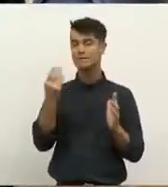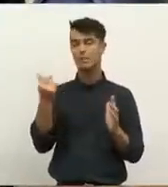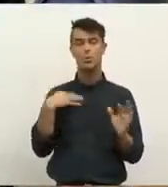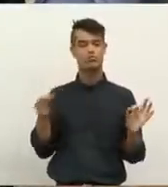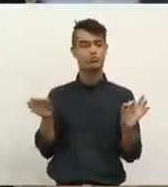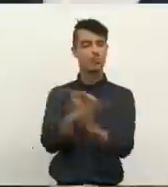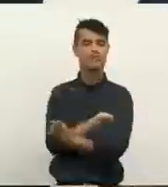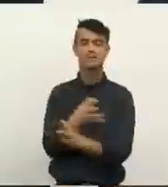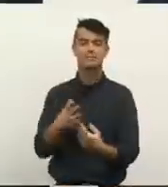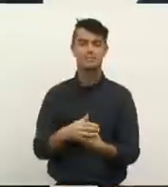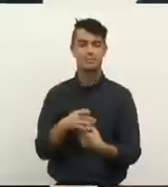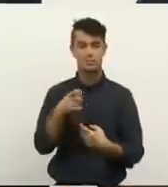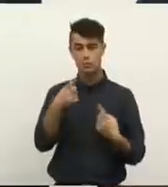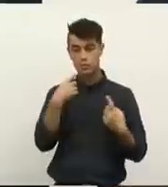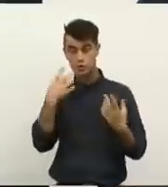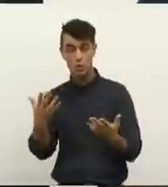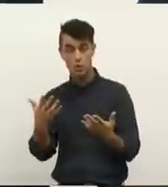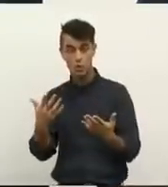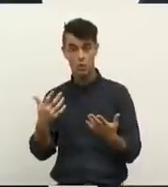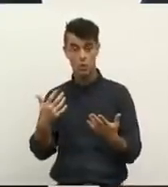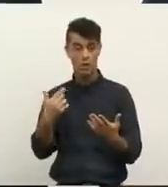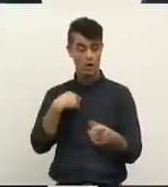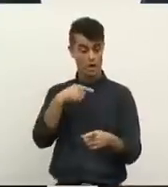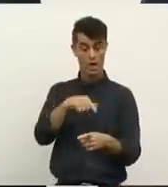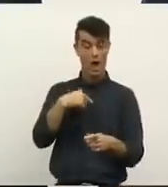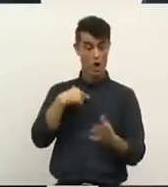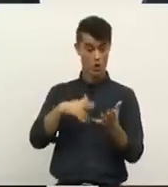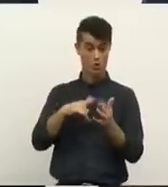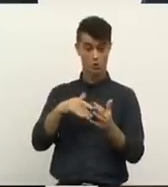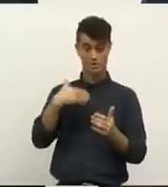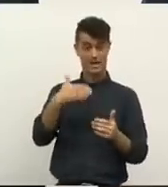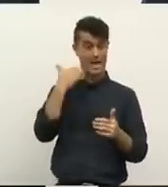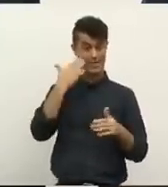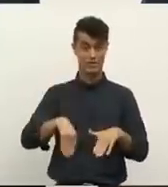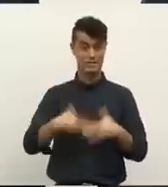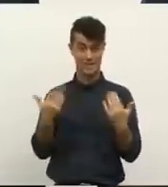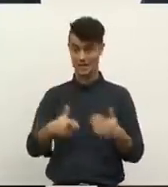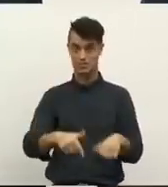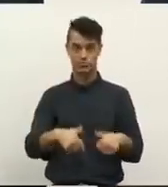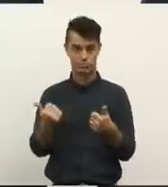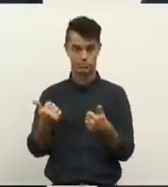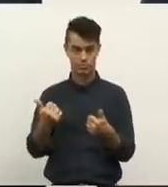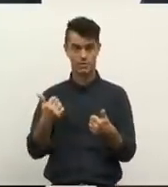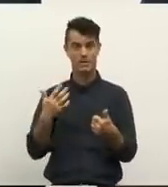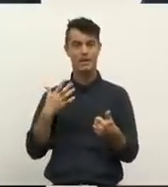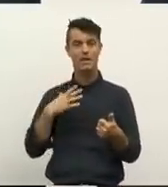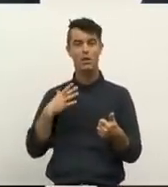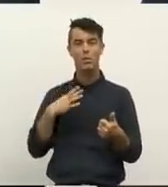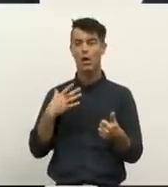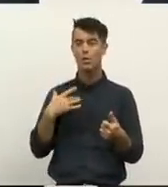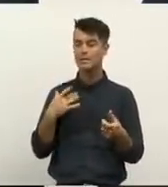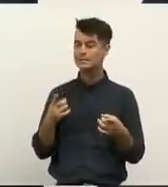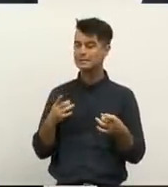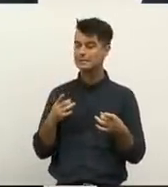because you're demonstrating by your day to day use of it, its effectiveness for you, and that's why we introduced that simplified process